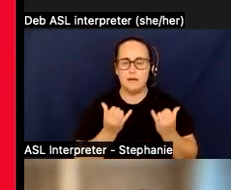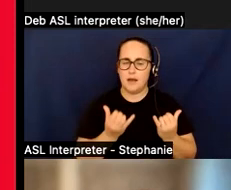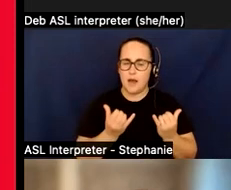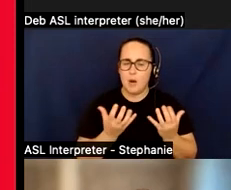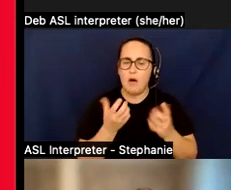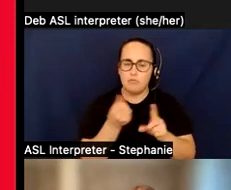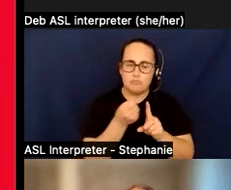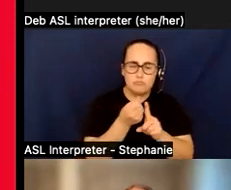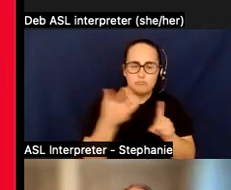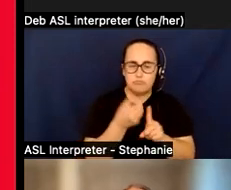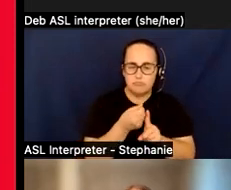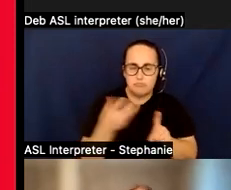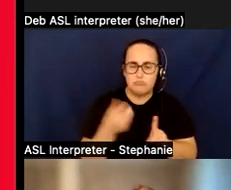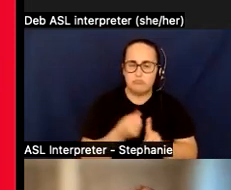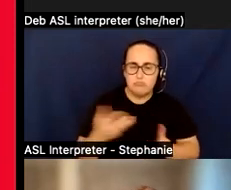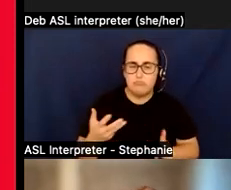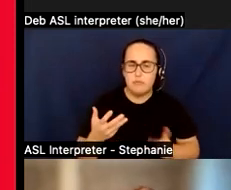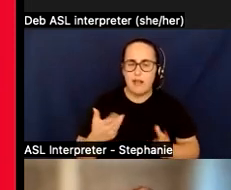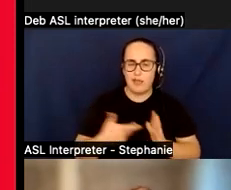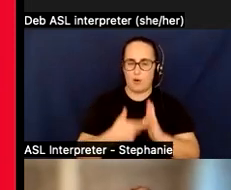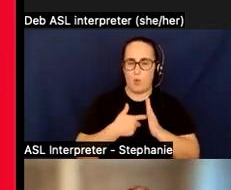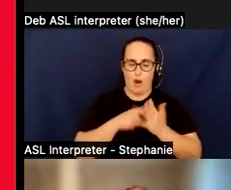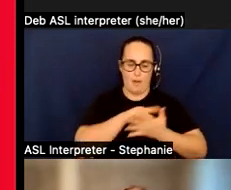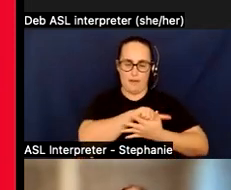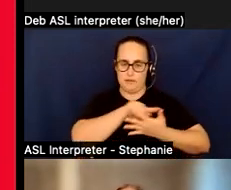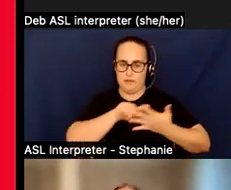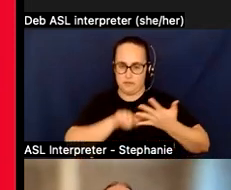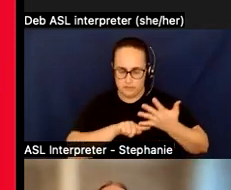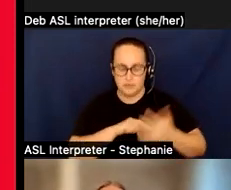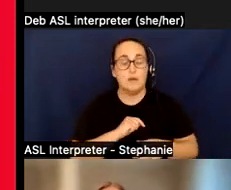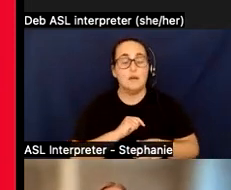requirements. After we do this, I'm going to do a run through on the website